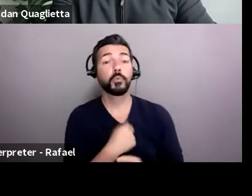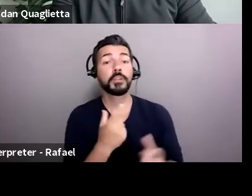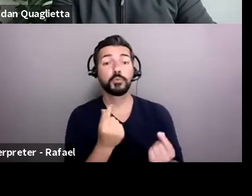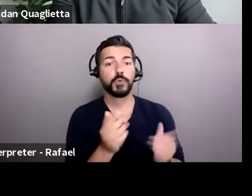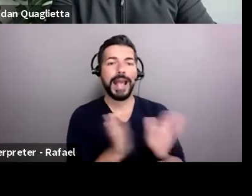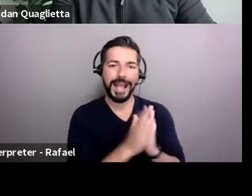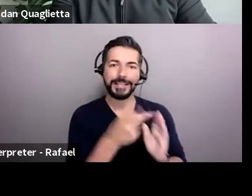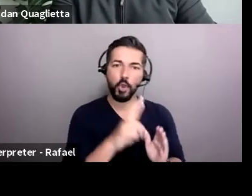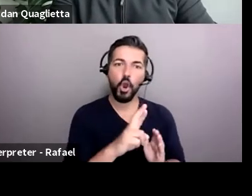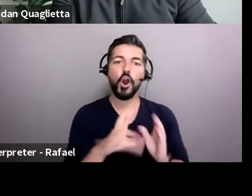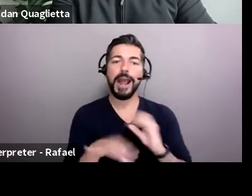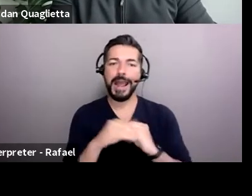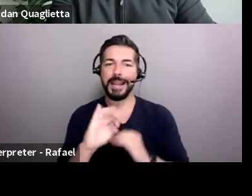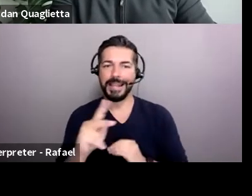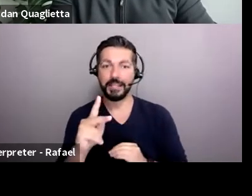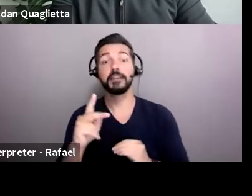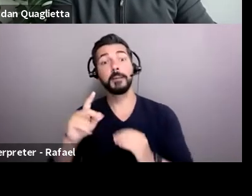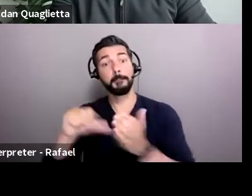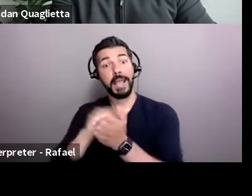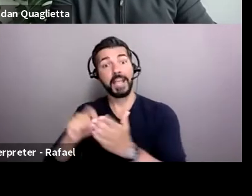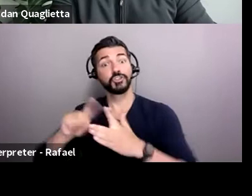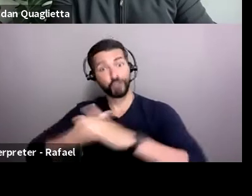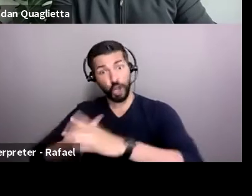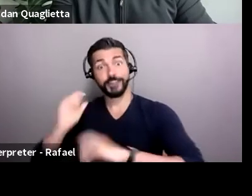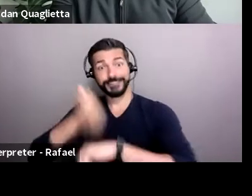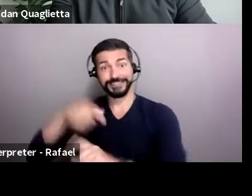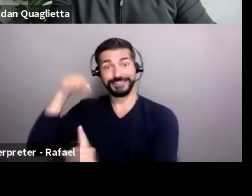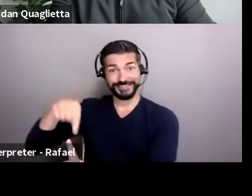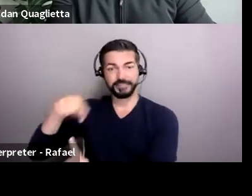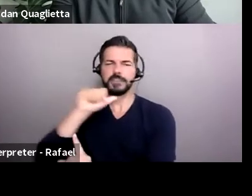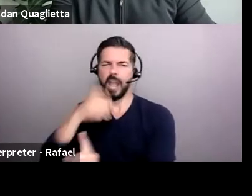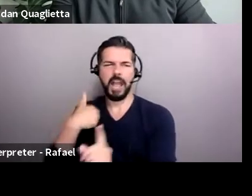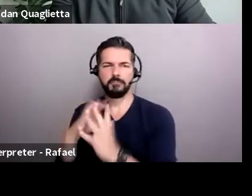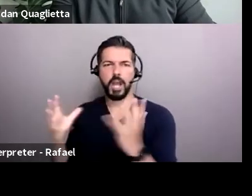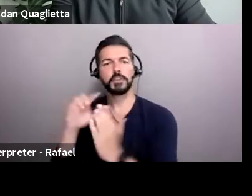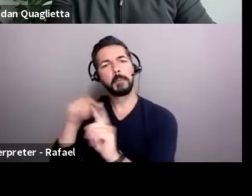So we launch a page, even though the page doesn't have a whole lot on it. It would have as much as we had and all that stuff just gets piped in.